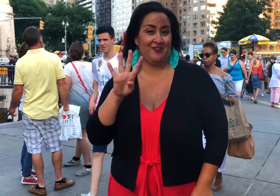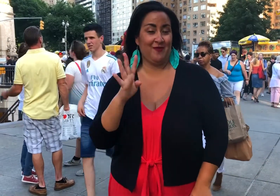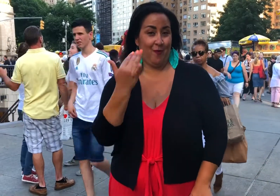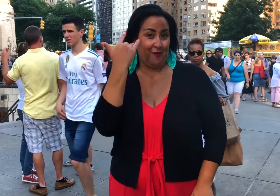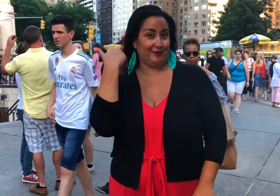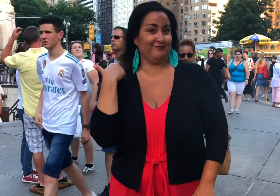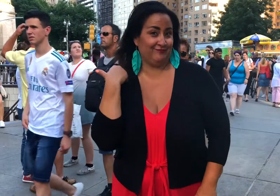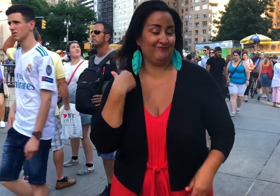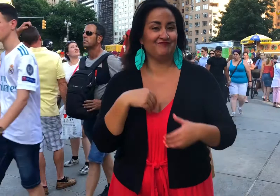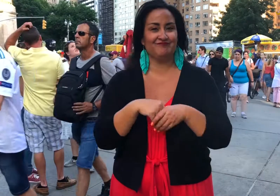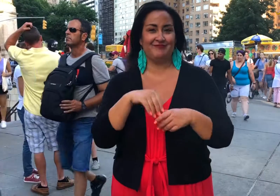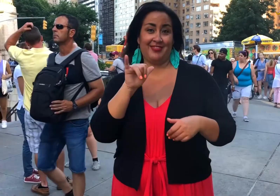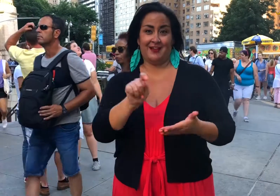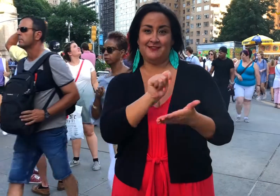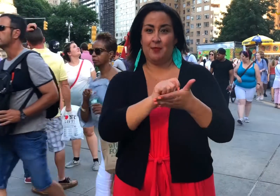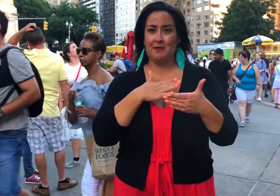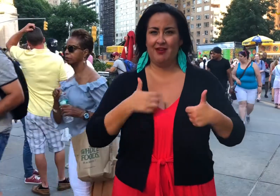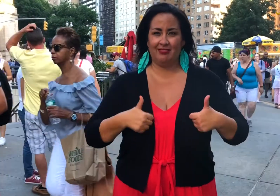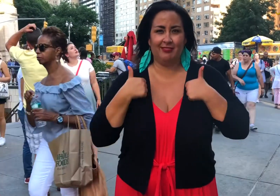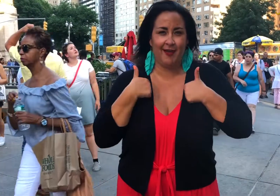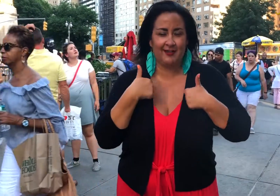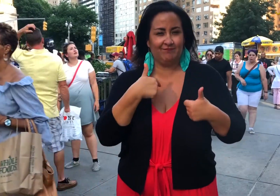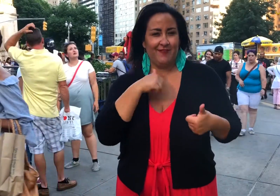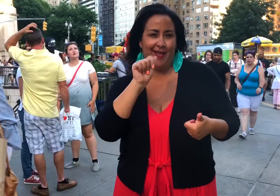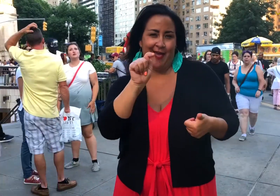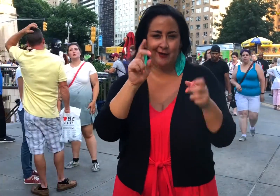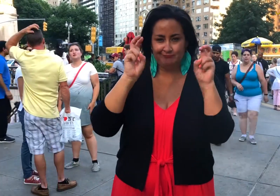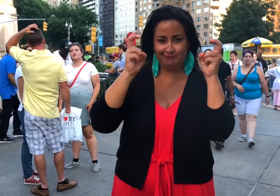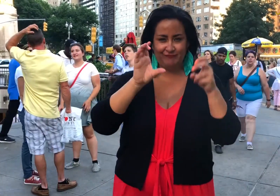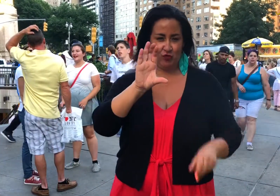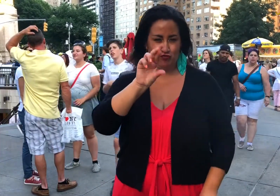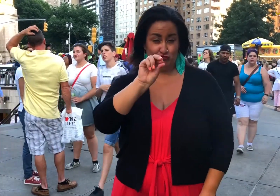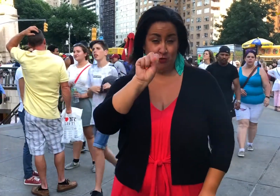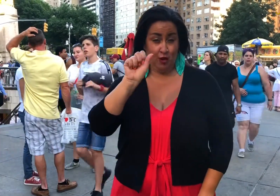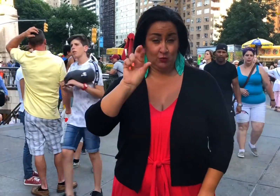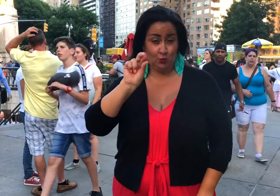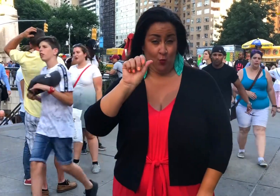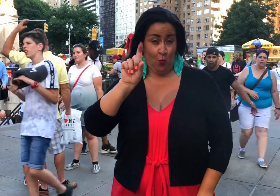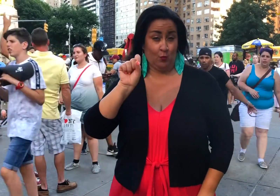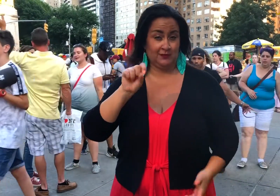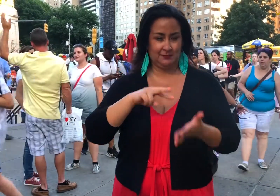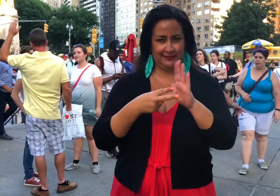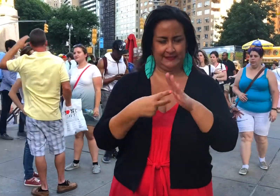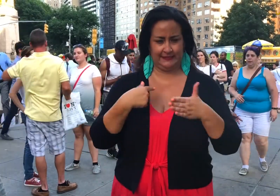Back when I was 24 years old, I was at a time in my life where I had reached a crossroads.